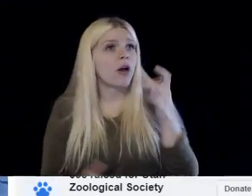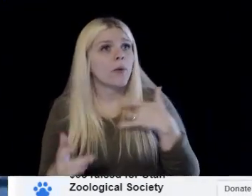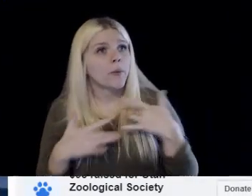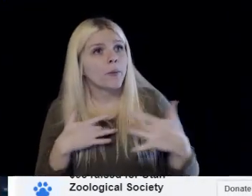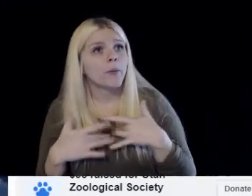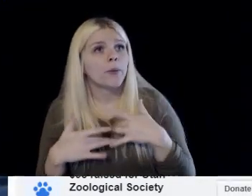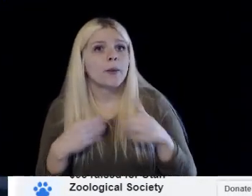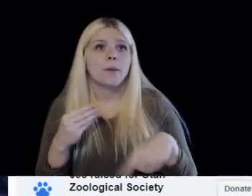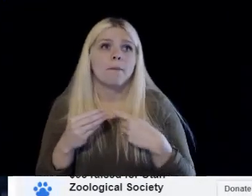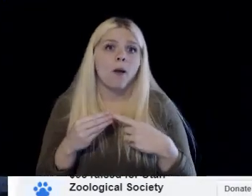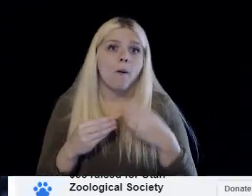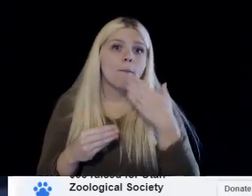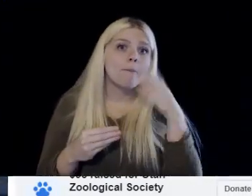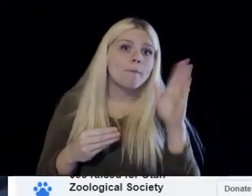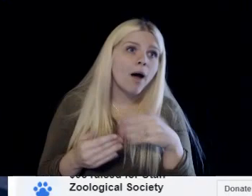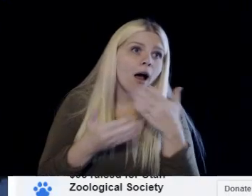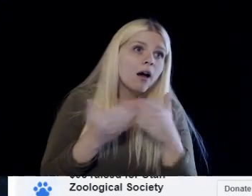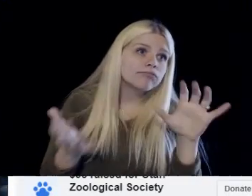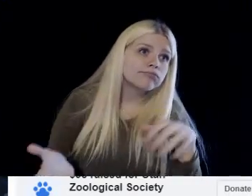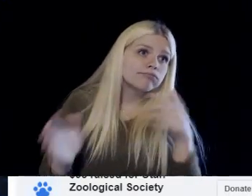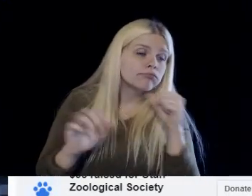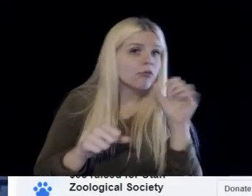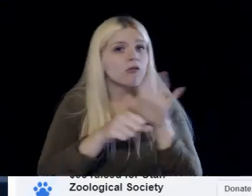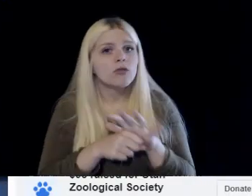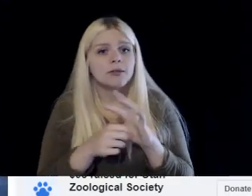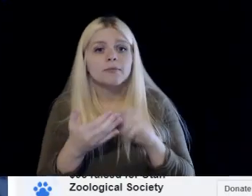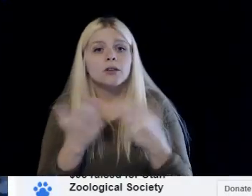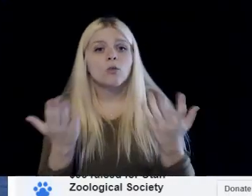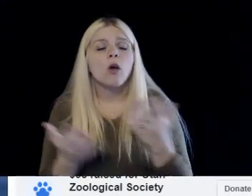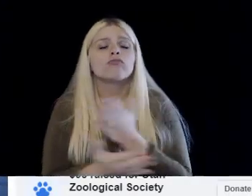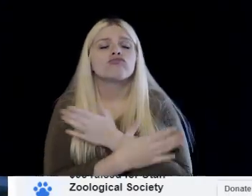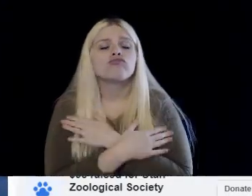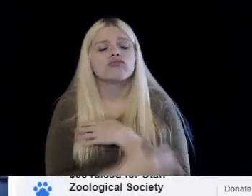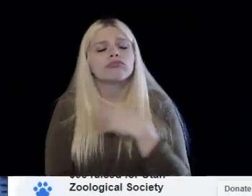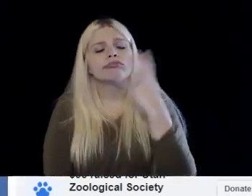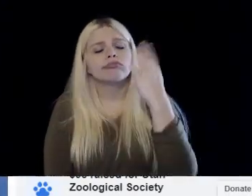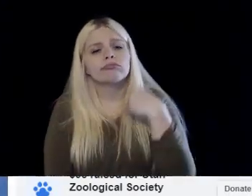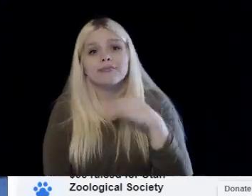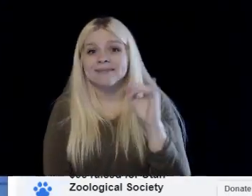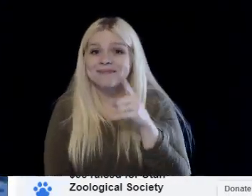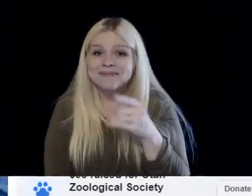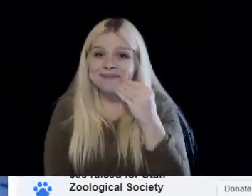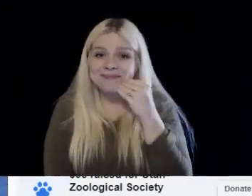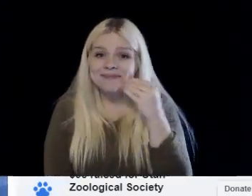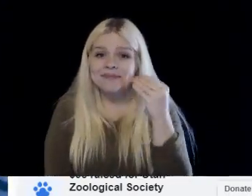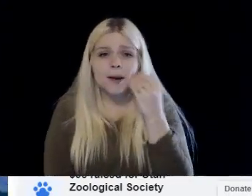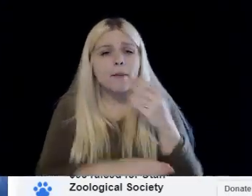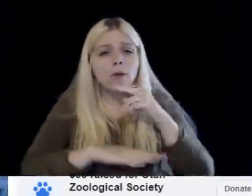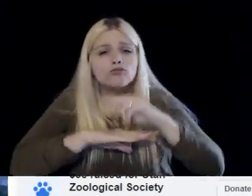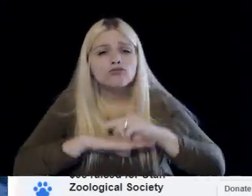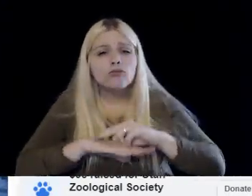you're not stressed- you're gonna be very relaxed. Just think of yourself at home. If you're relaxed, you might be laying on the couch. So these guys-